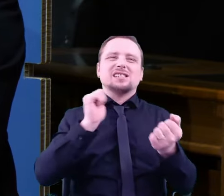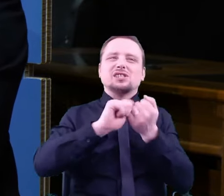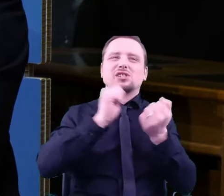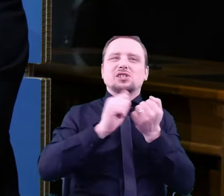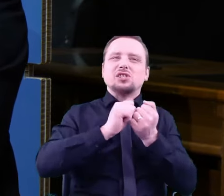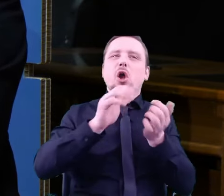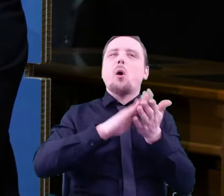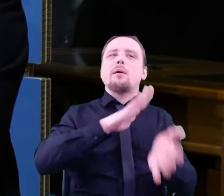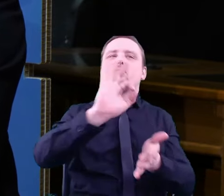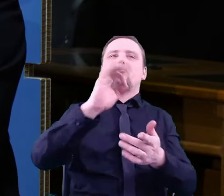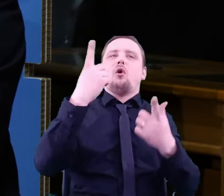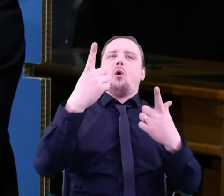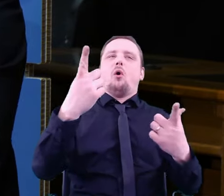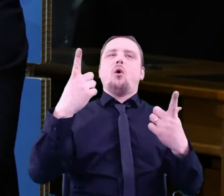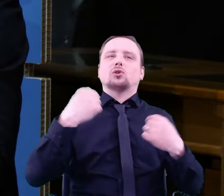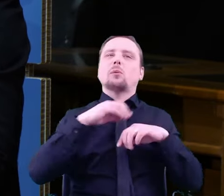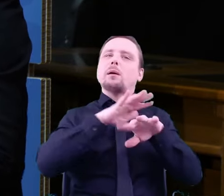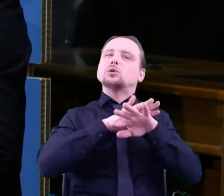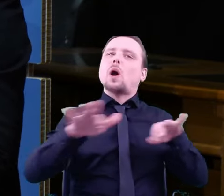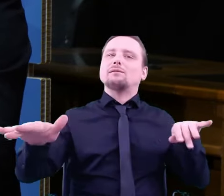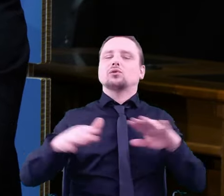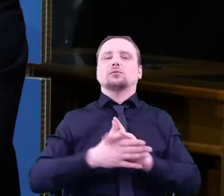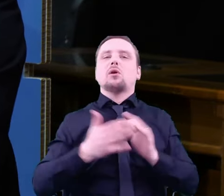Such techniques can thus exert a profound influence on entire societies,